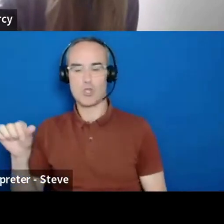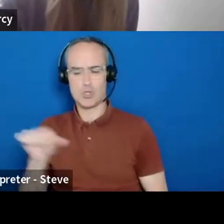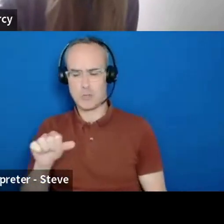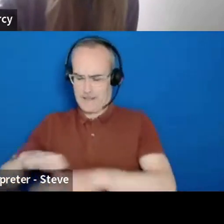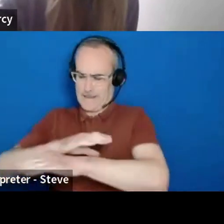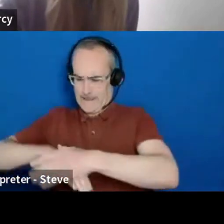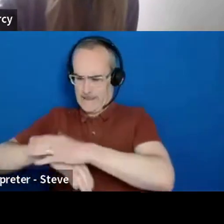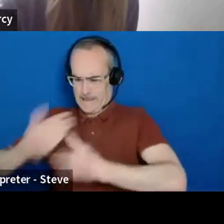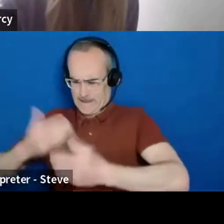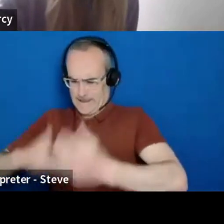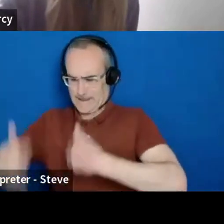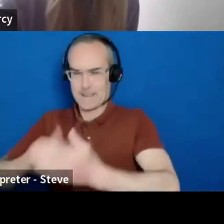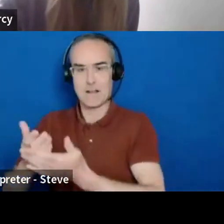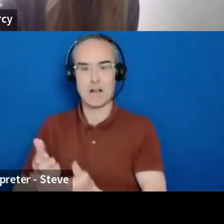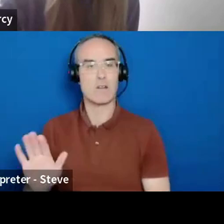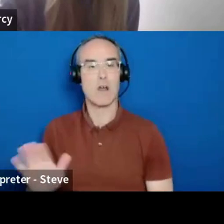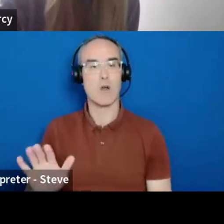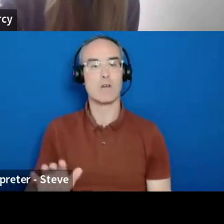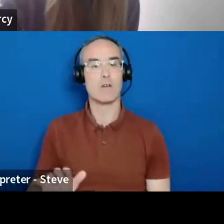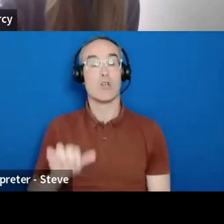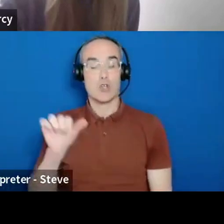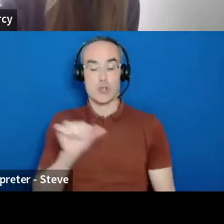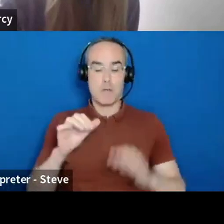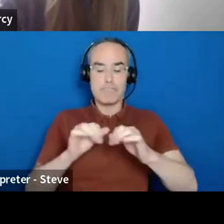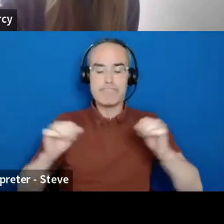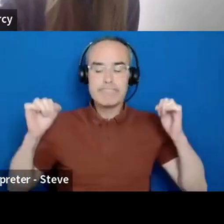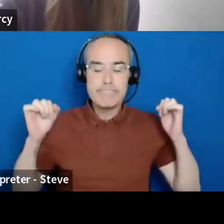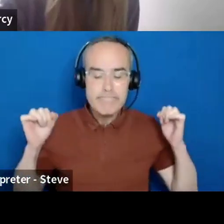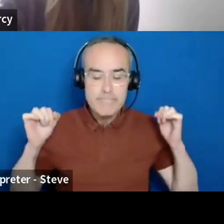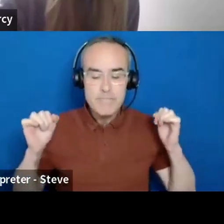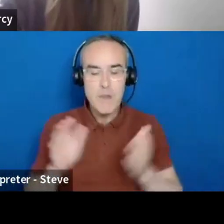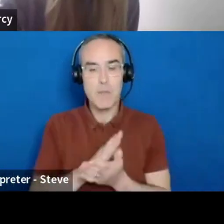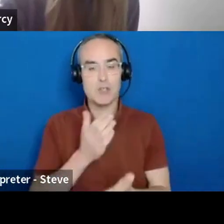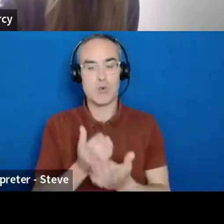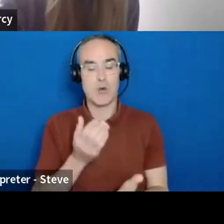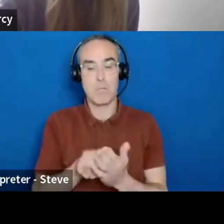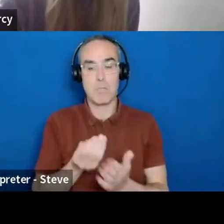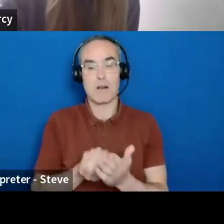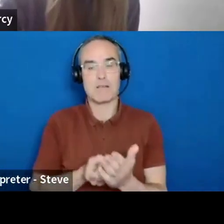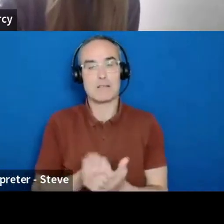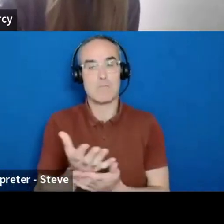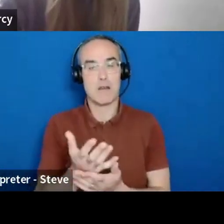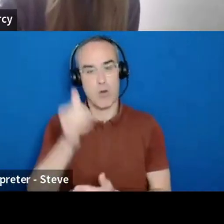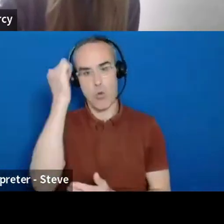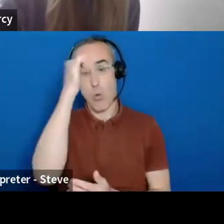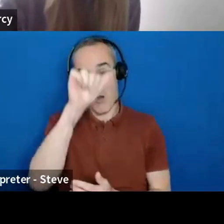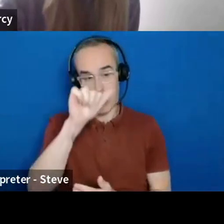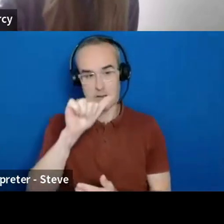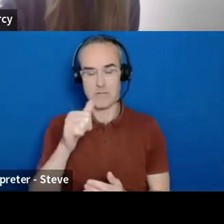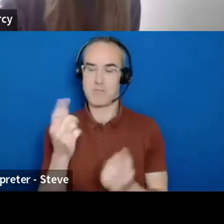should be looking at it to make sure that money's being spent wisely and that things are happening in the way that they should. Amelia: Okay.